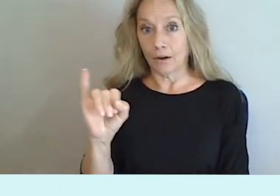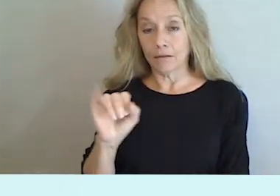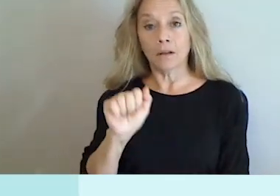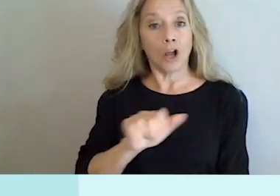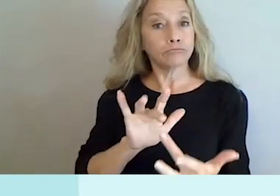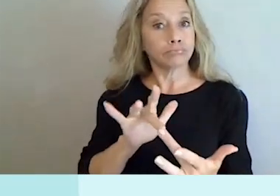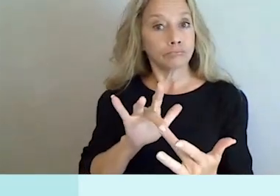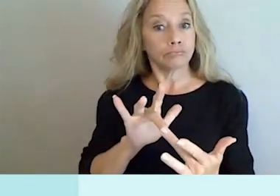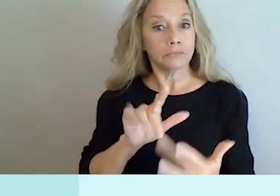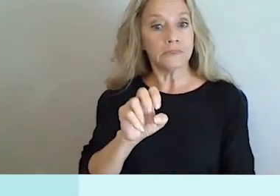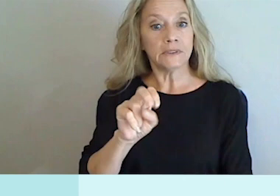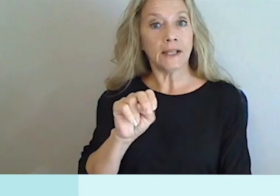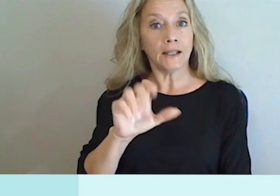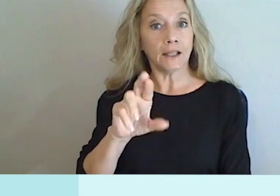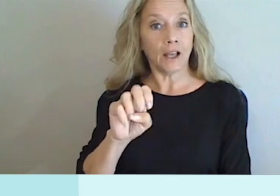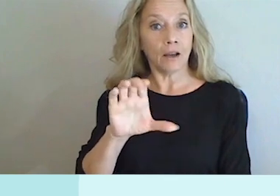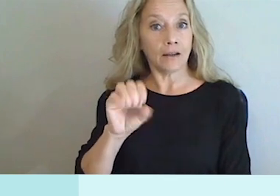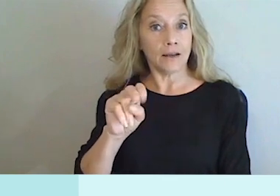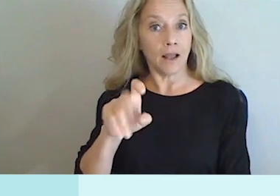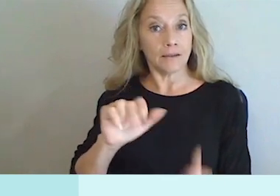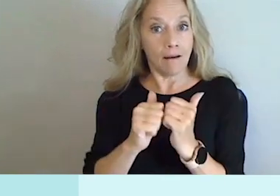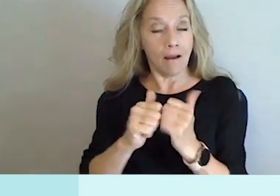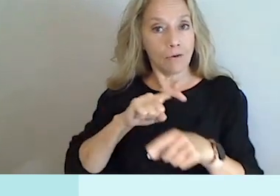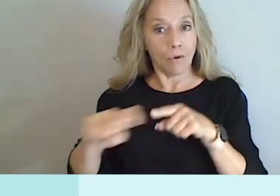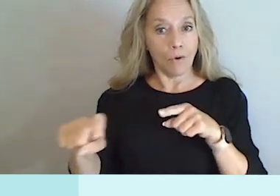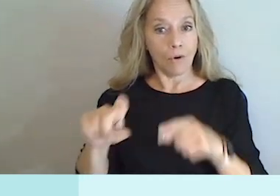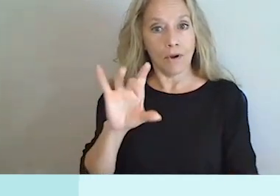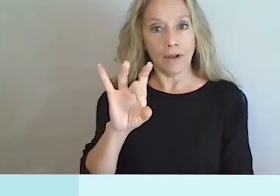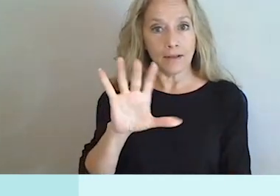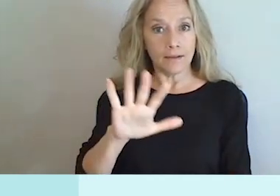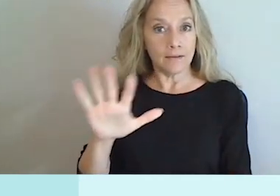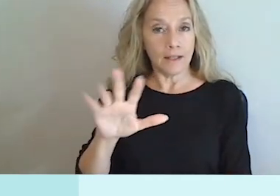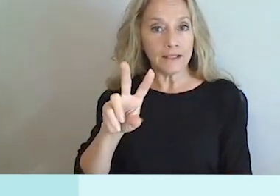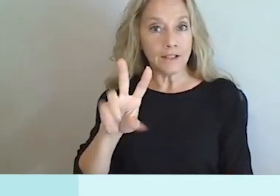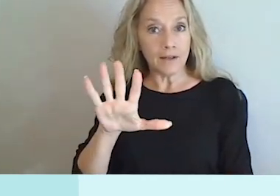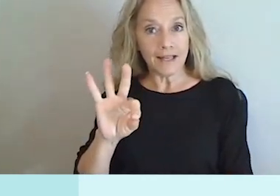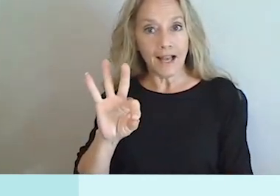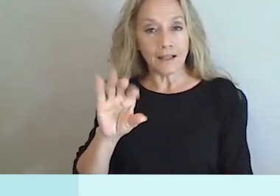by calling TennCare at 855-259-0701,